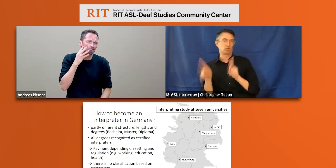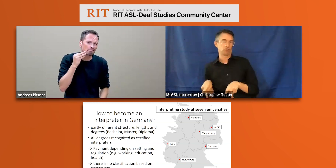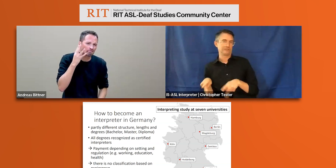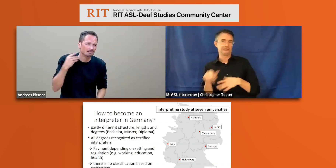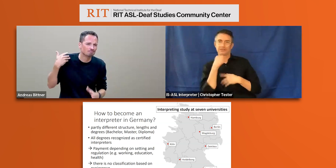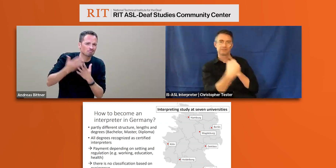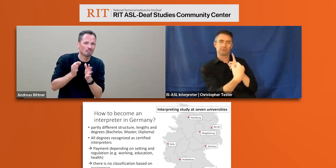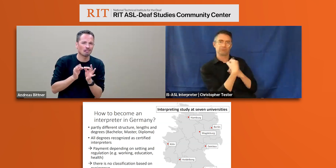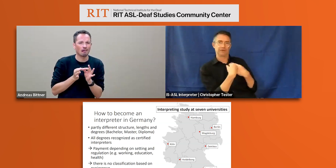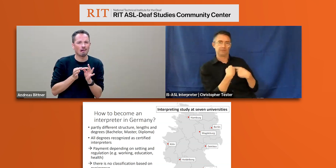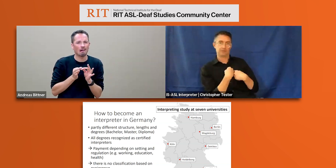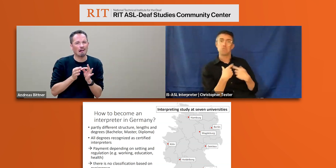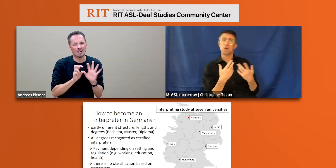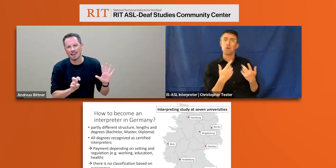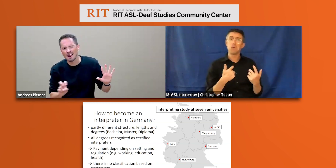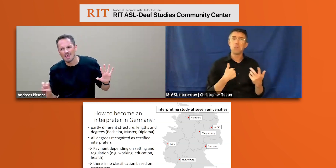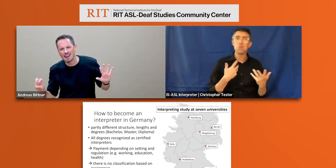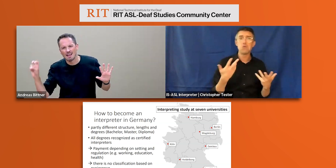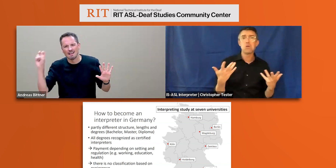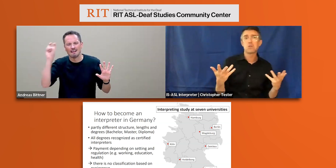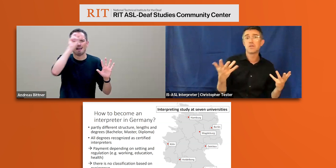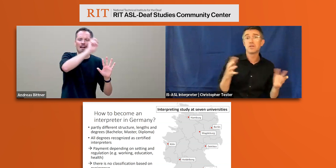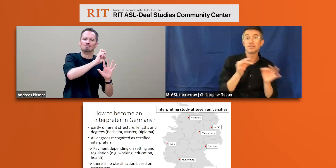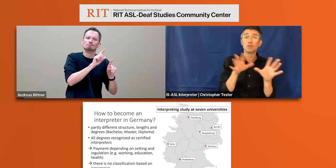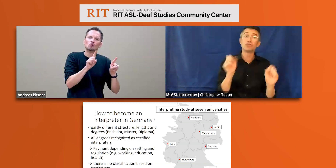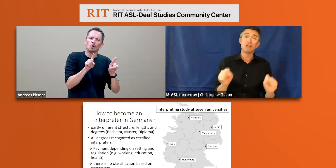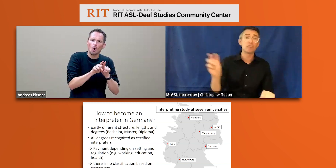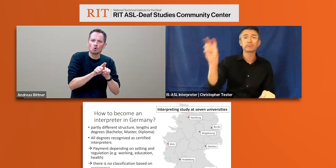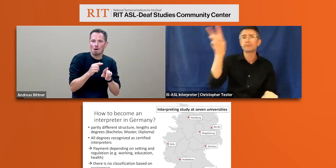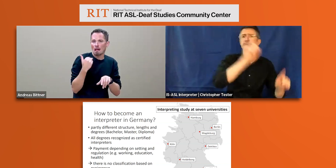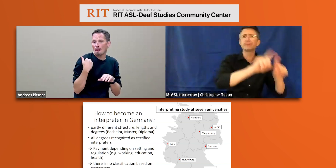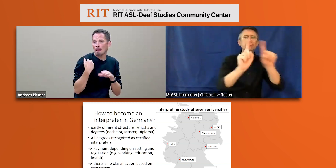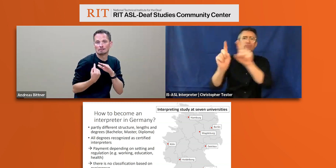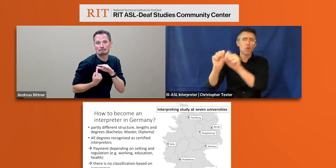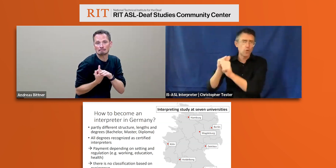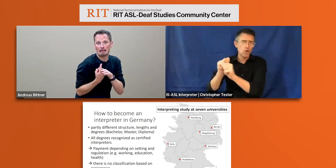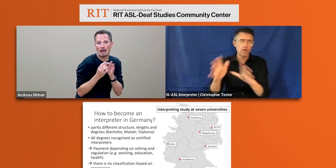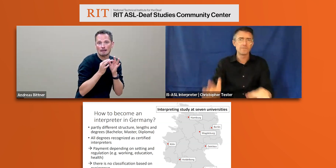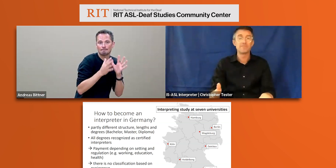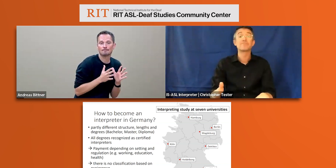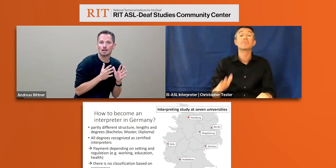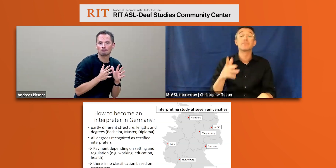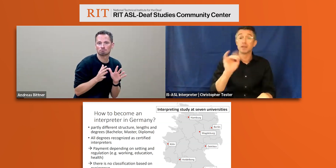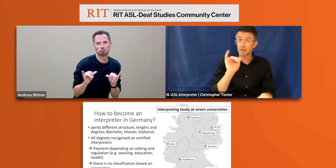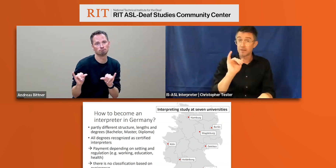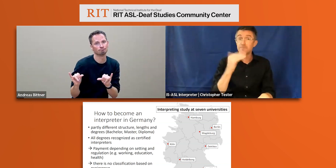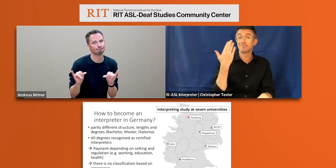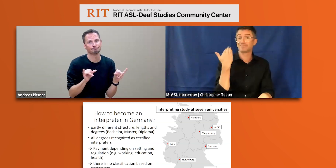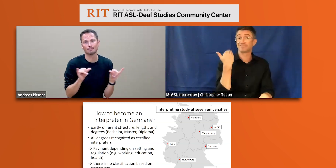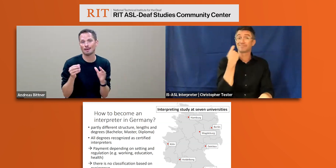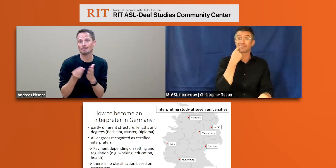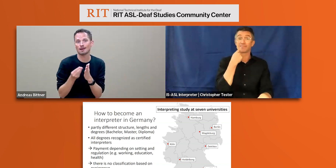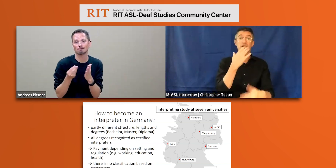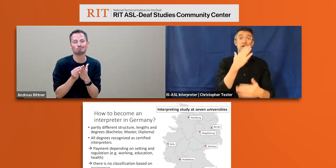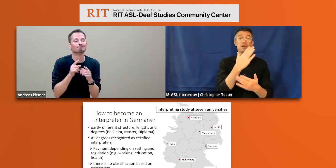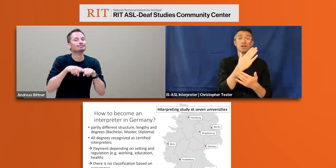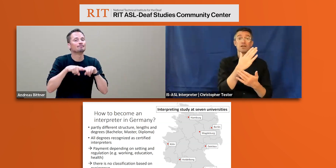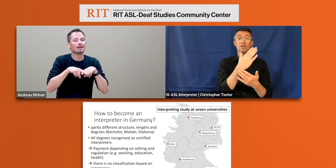Um...the funding does not come from me as a deaf person. It doesn't impact me directly.